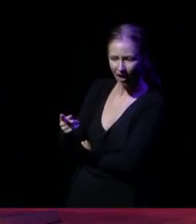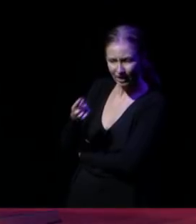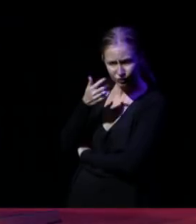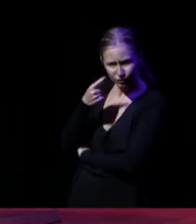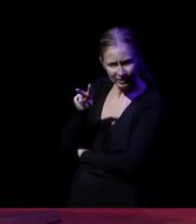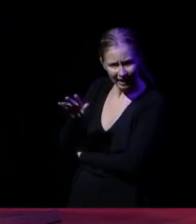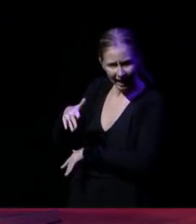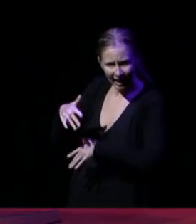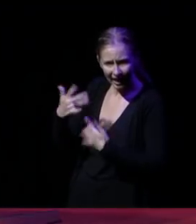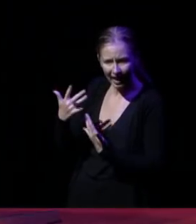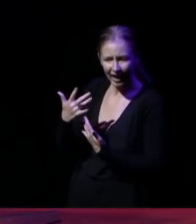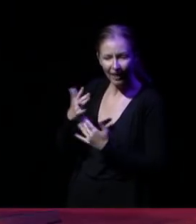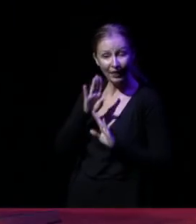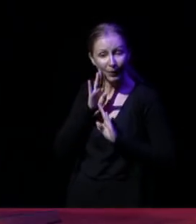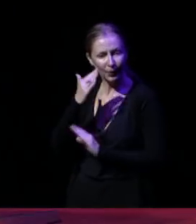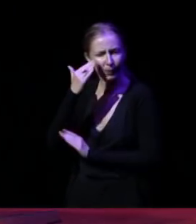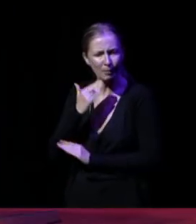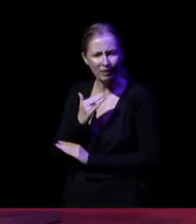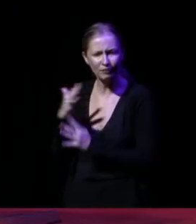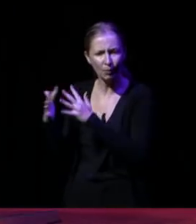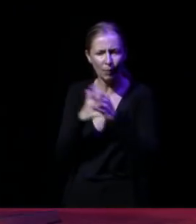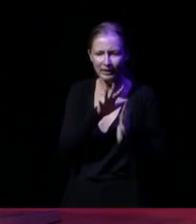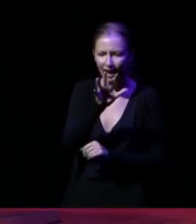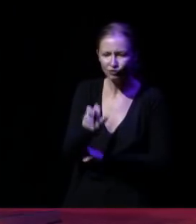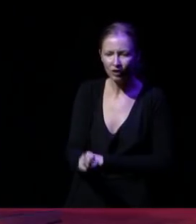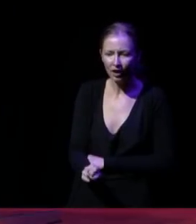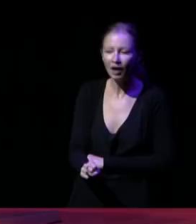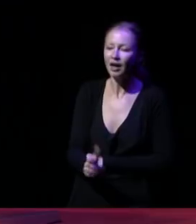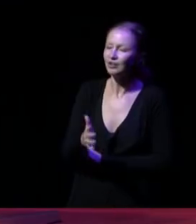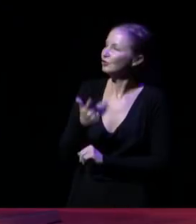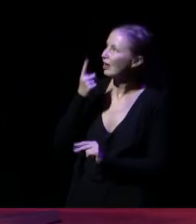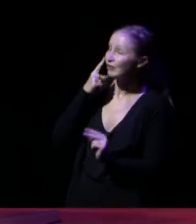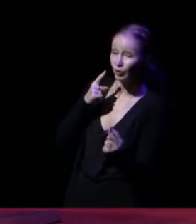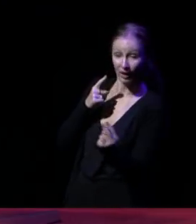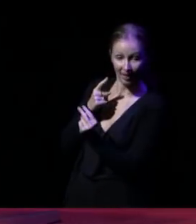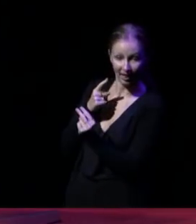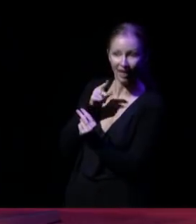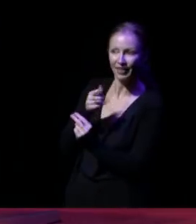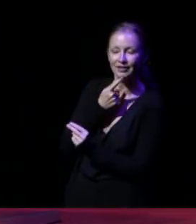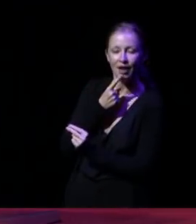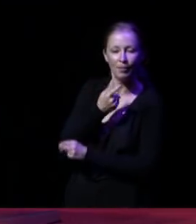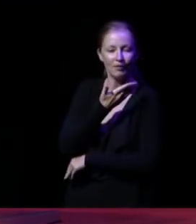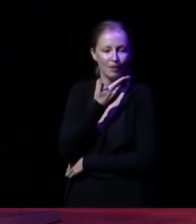of the incredible woman from West Africa? I mean, when you look at that kind of, you know, beauty, just,